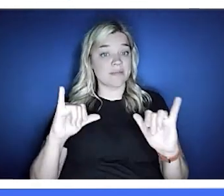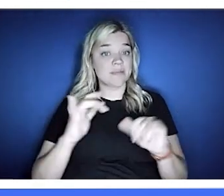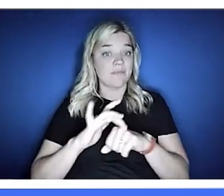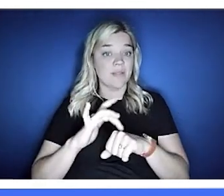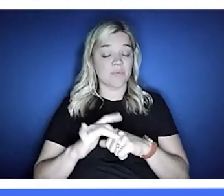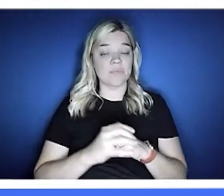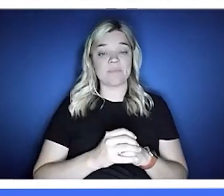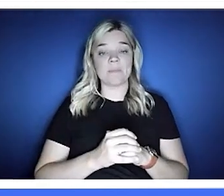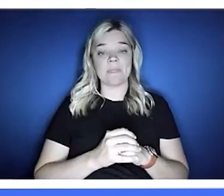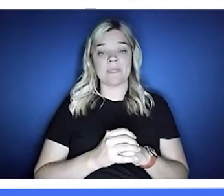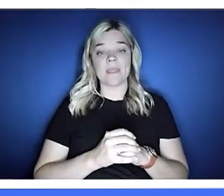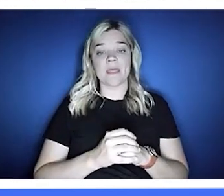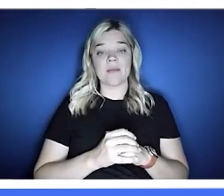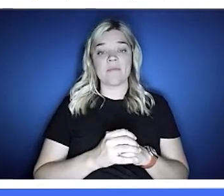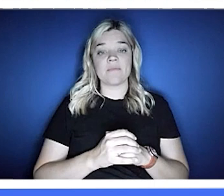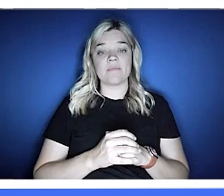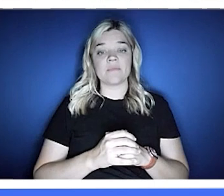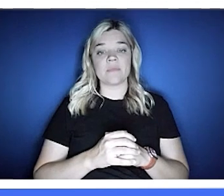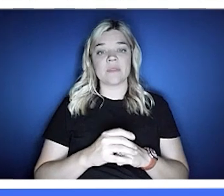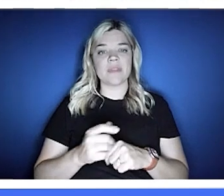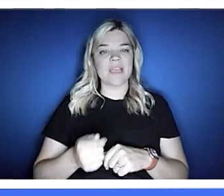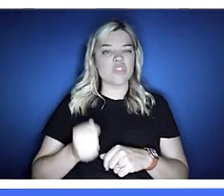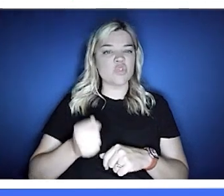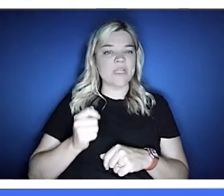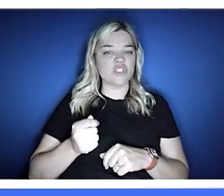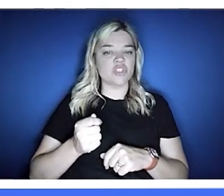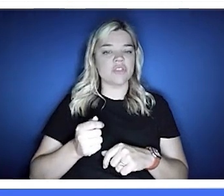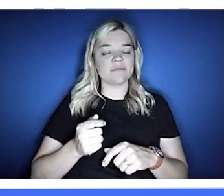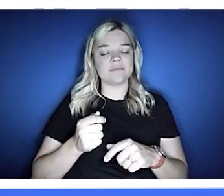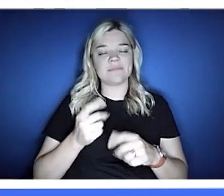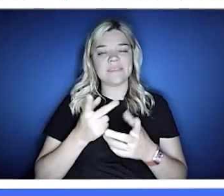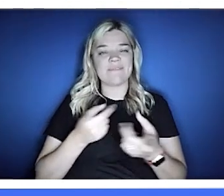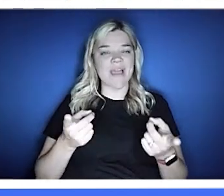Or even using like switch devices to respond and select answers.